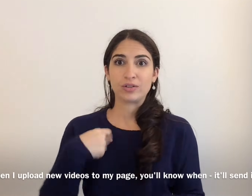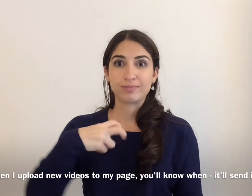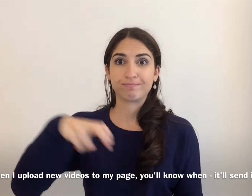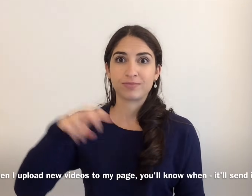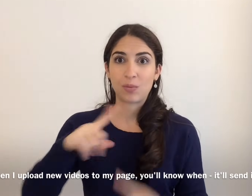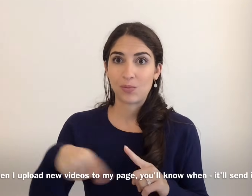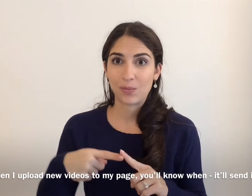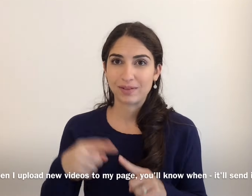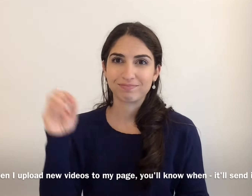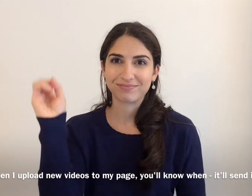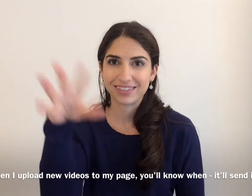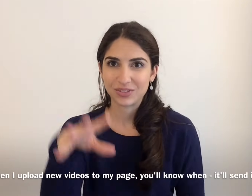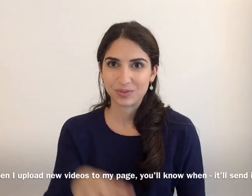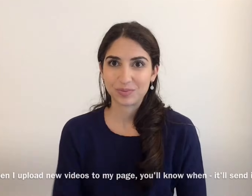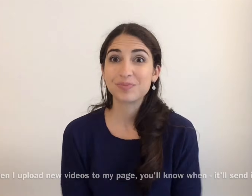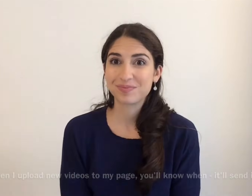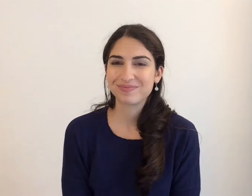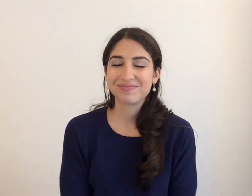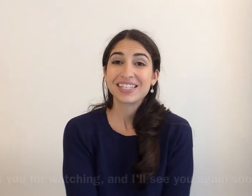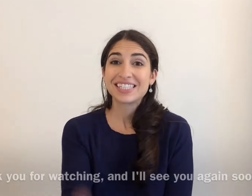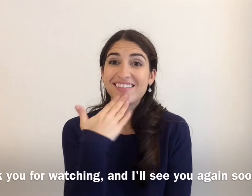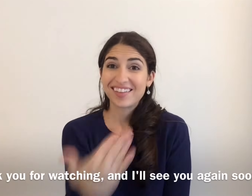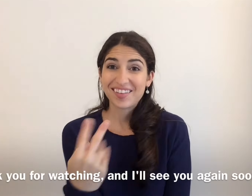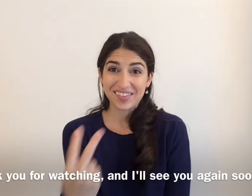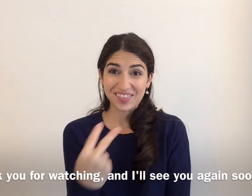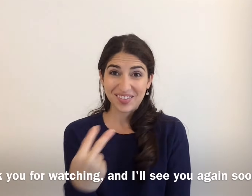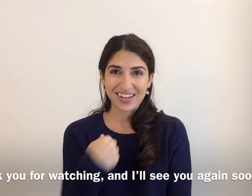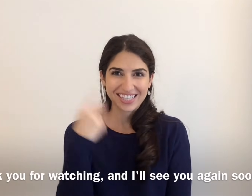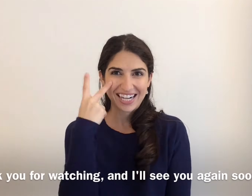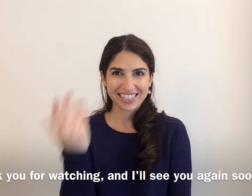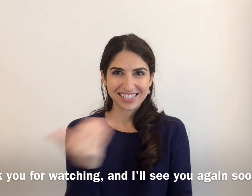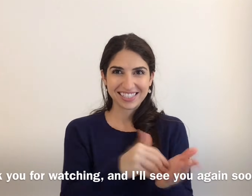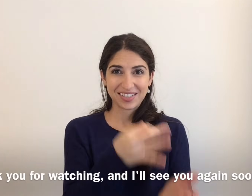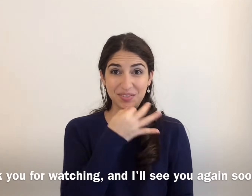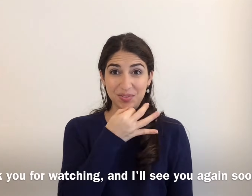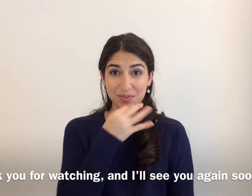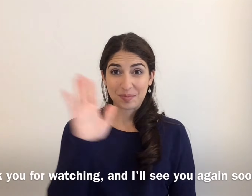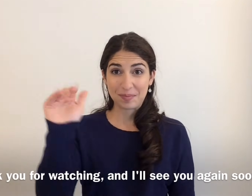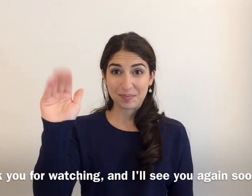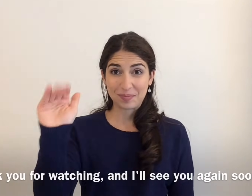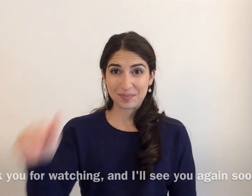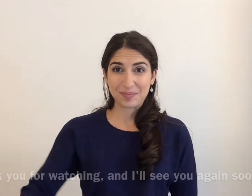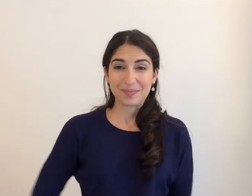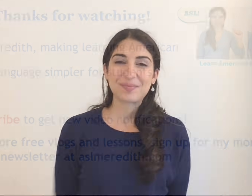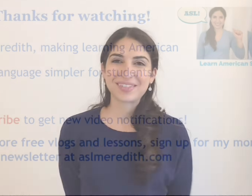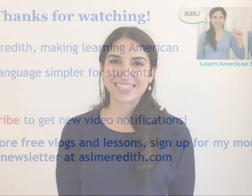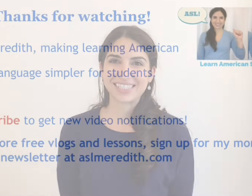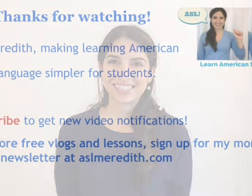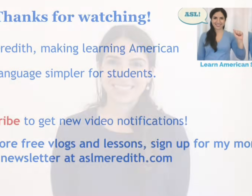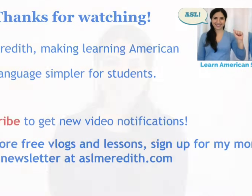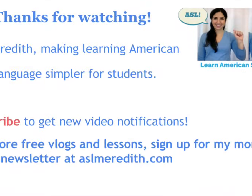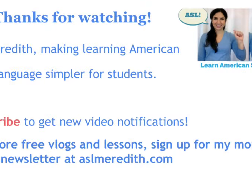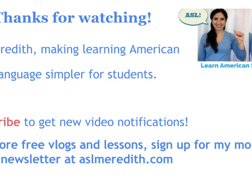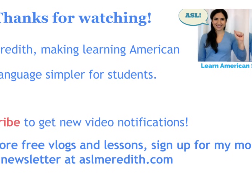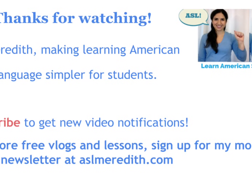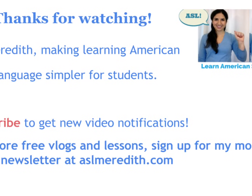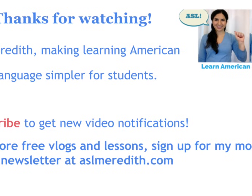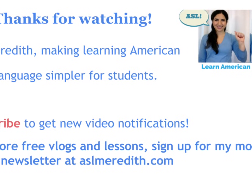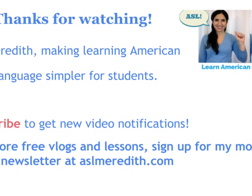when I upload new videos. Alright, thank you for watching, and I'll see you again soon. Bye!